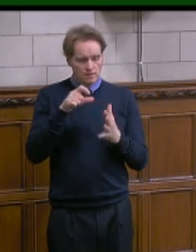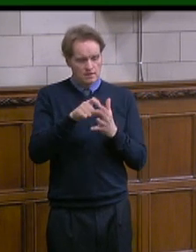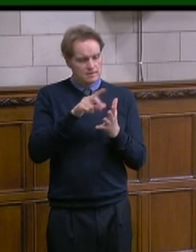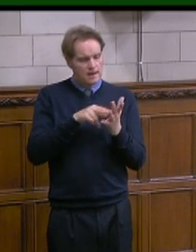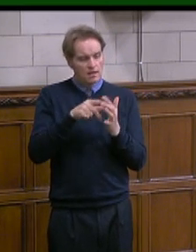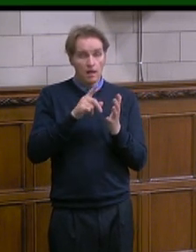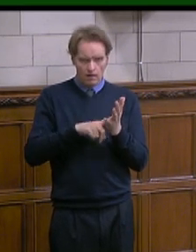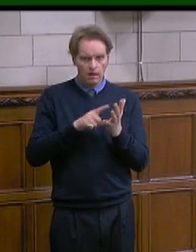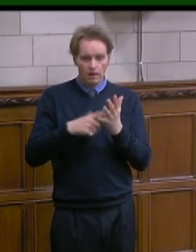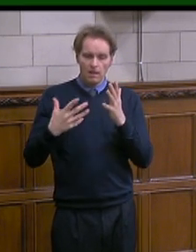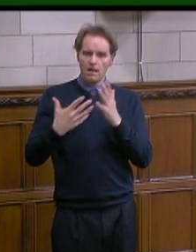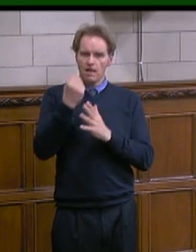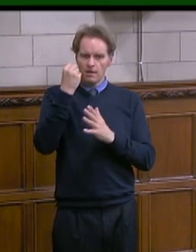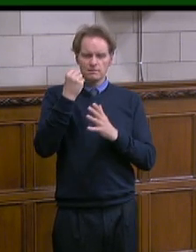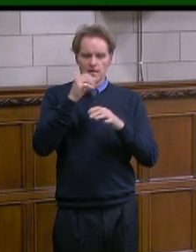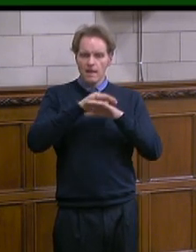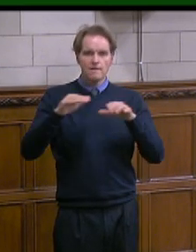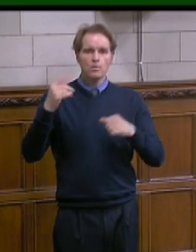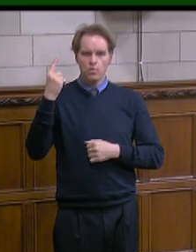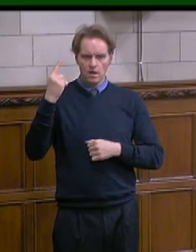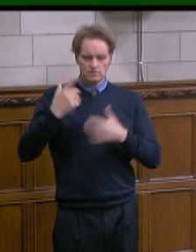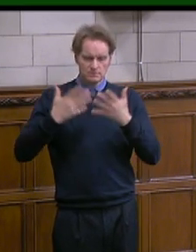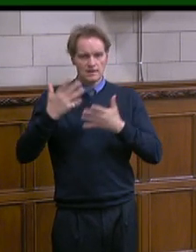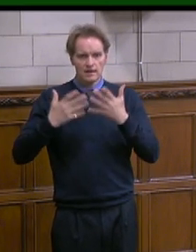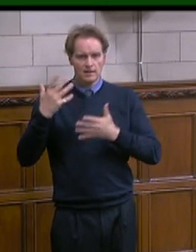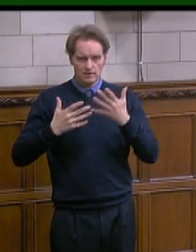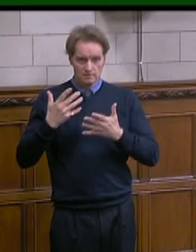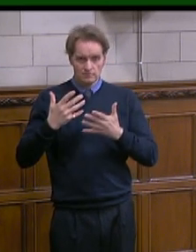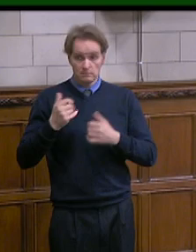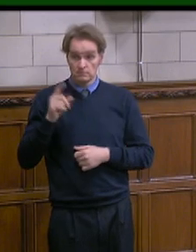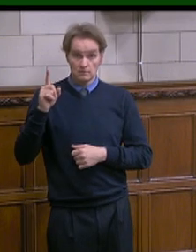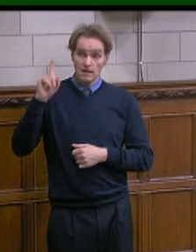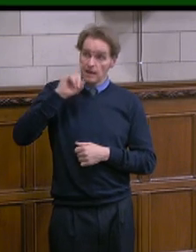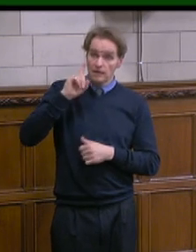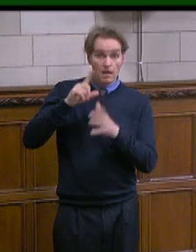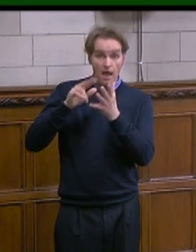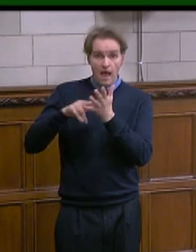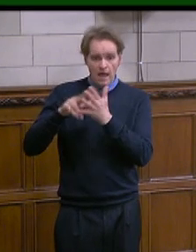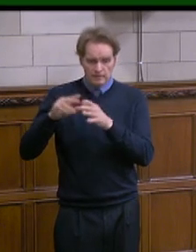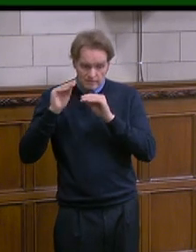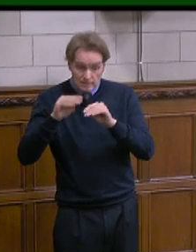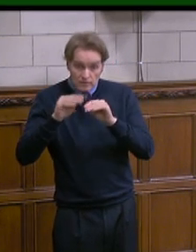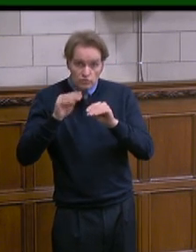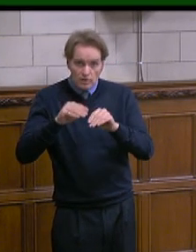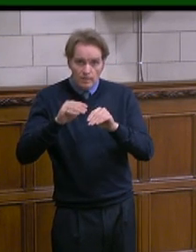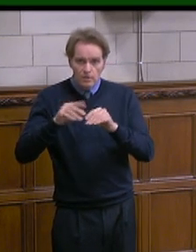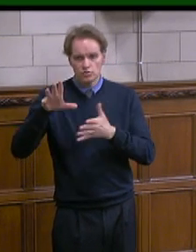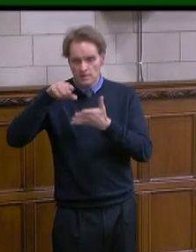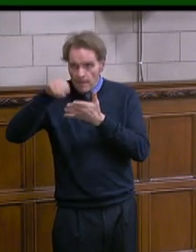It was not funded, and Ann tutored him and paid for all the assessments herself.